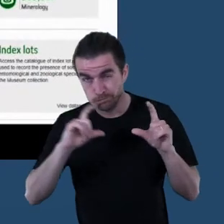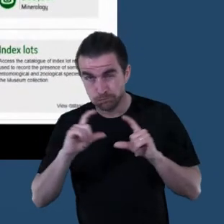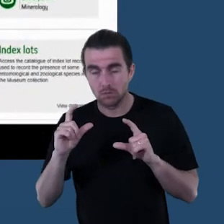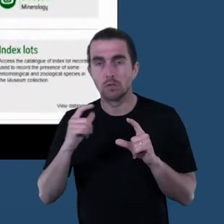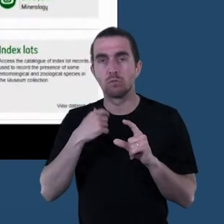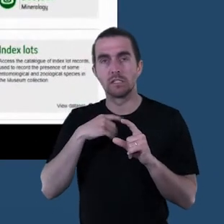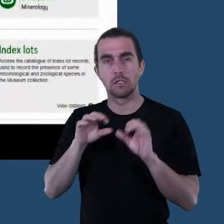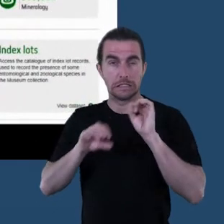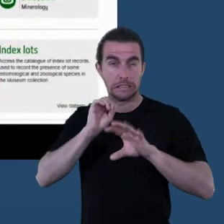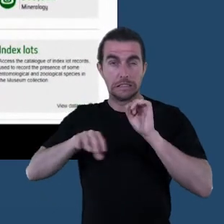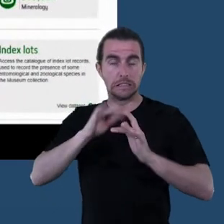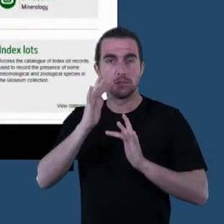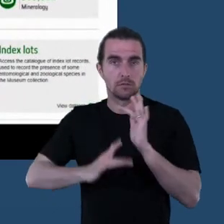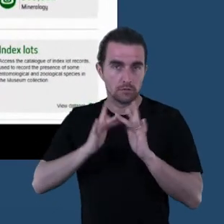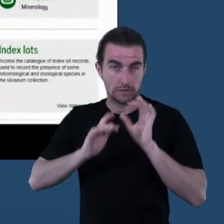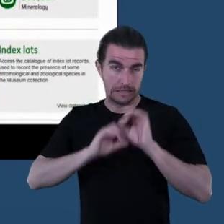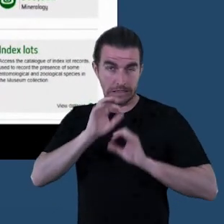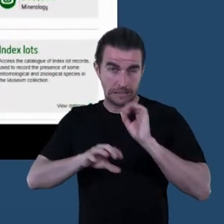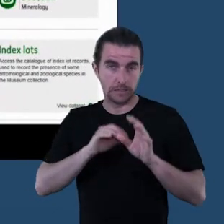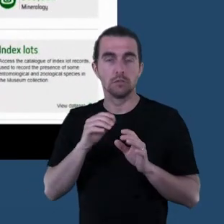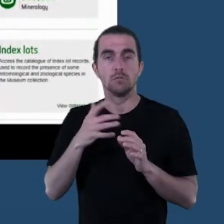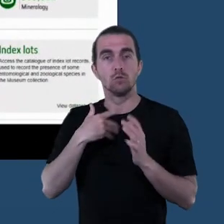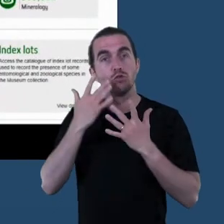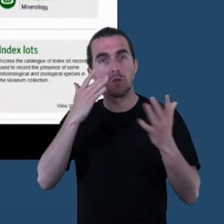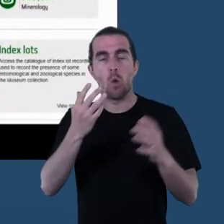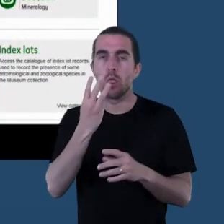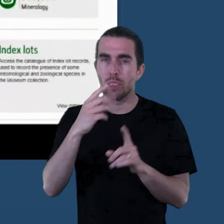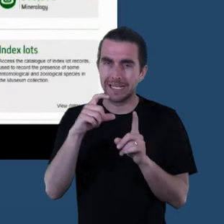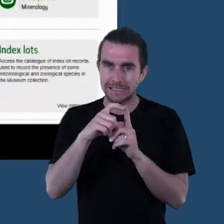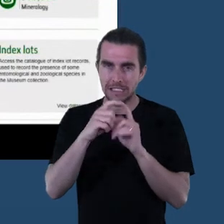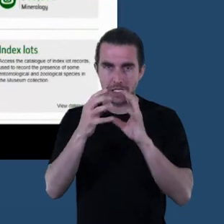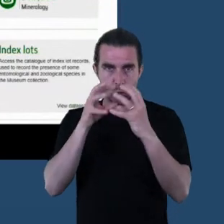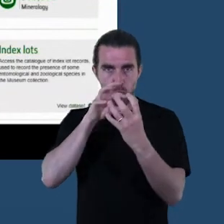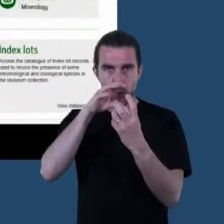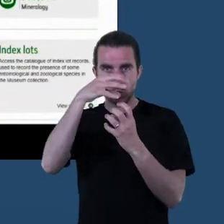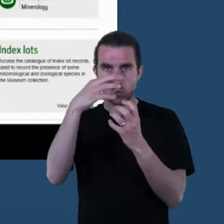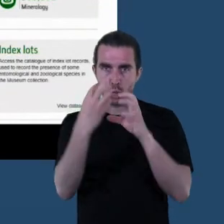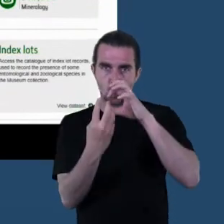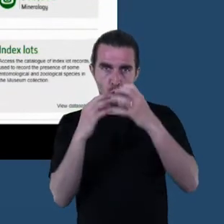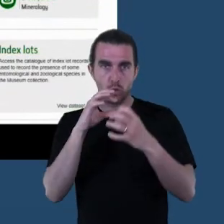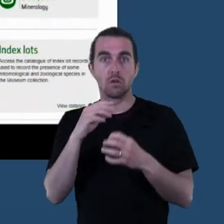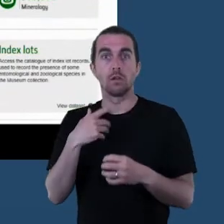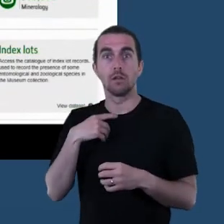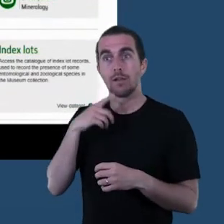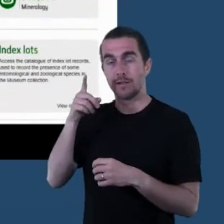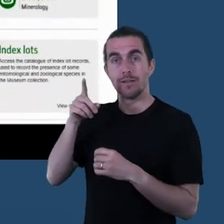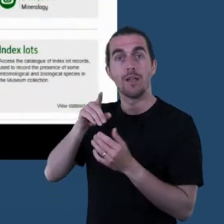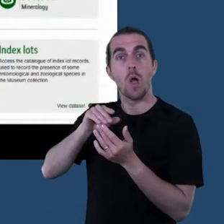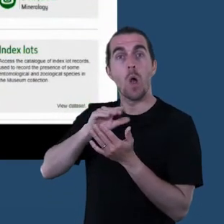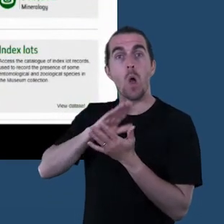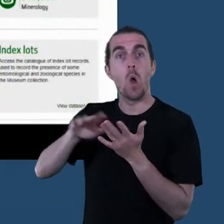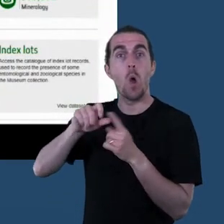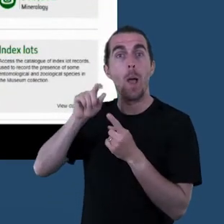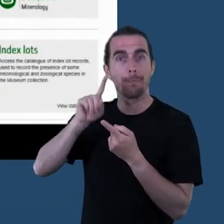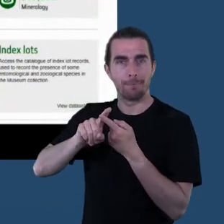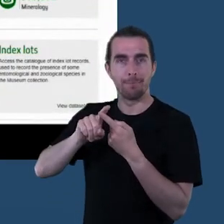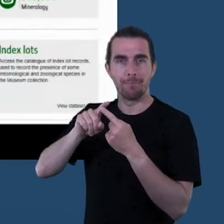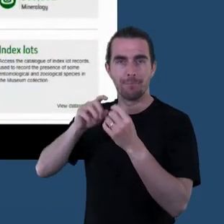We're digitizing specimens in three dimensions. One of the things that Lorraine and I did when we moved Hope's skeleton was to do a 3D scan of her.